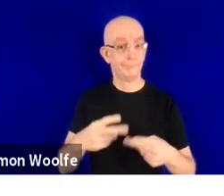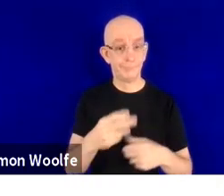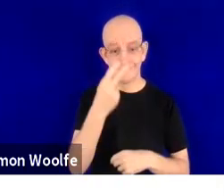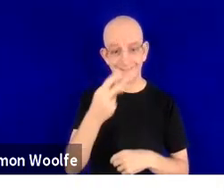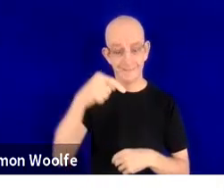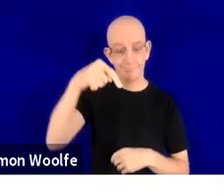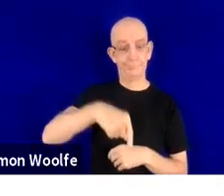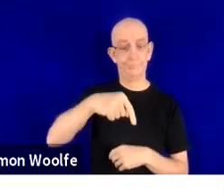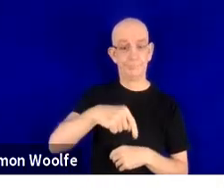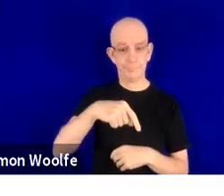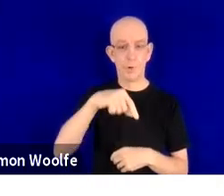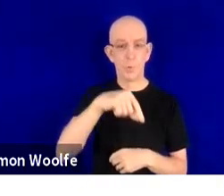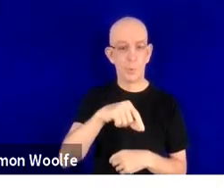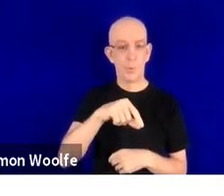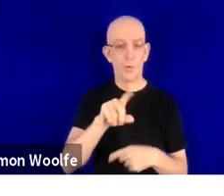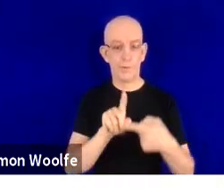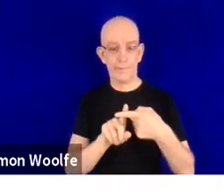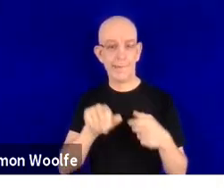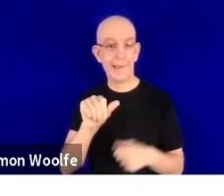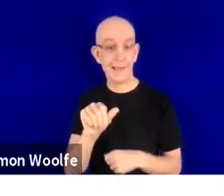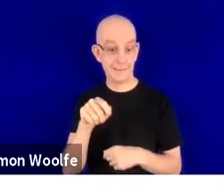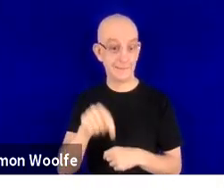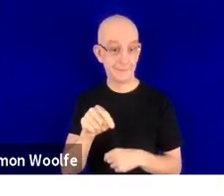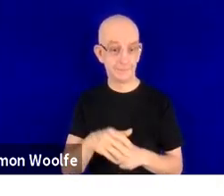feel free to share them here throughout the discussion today